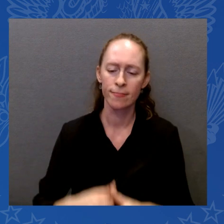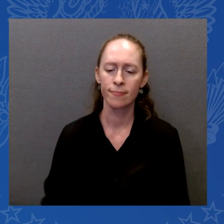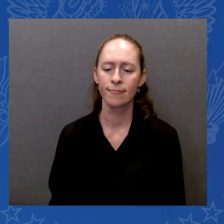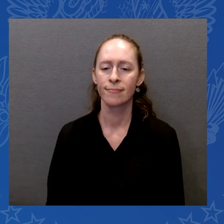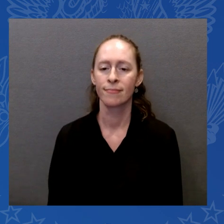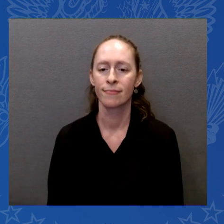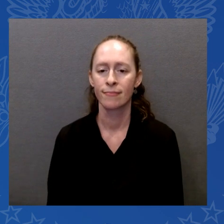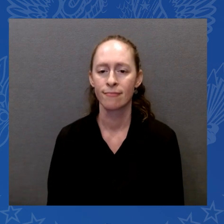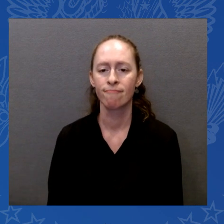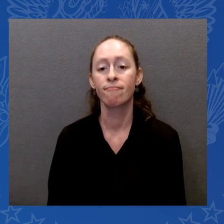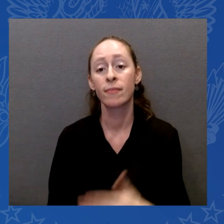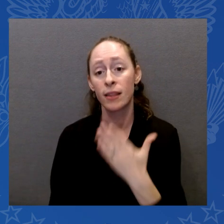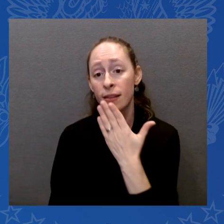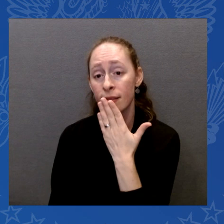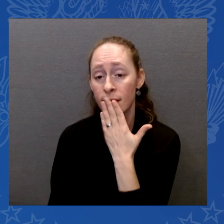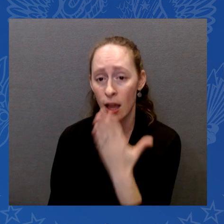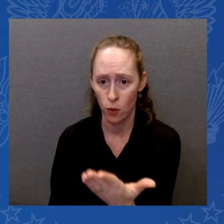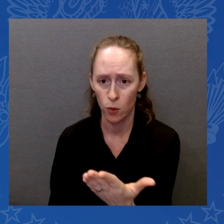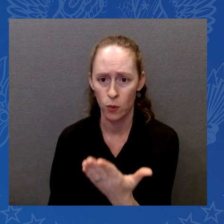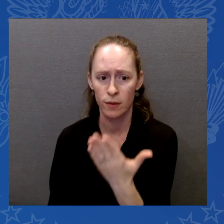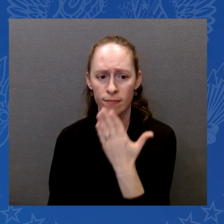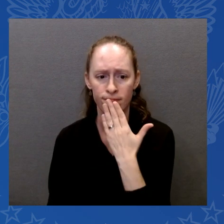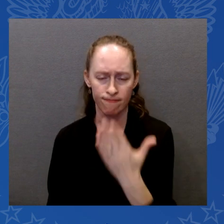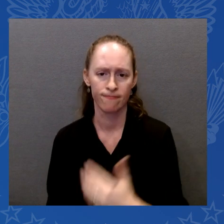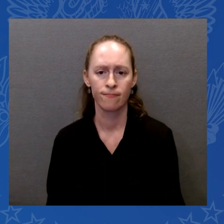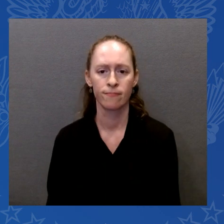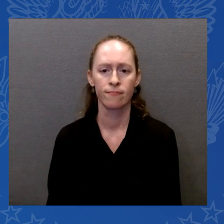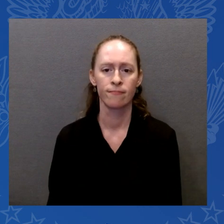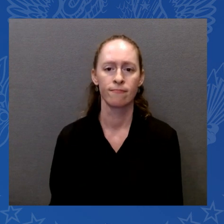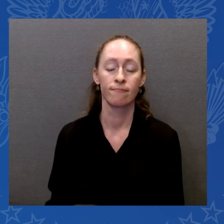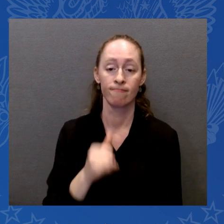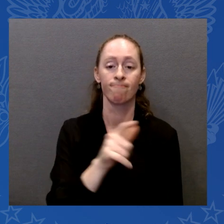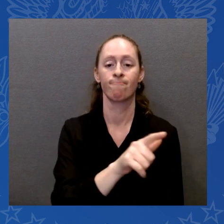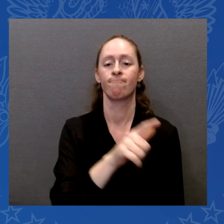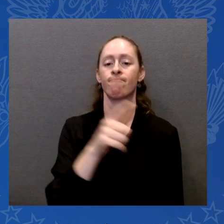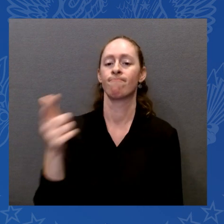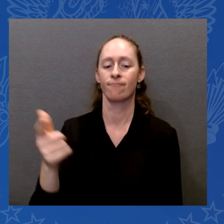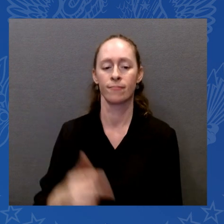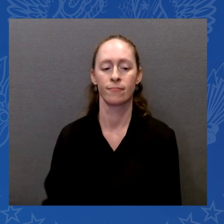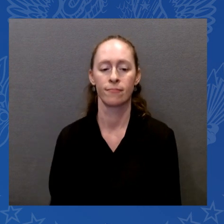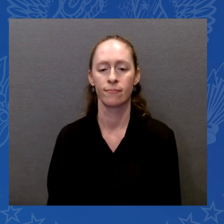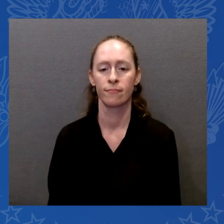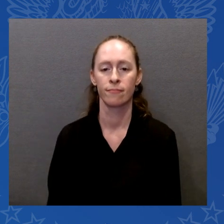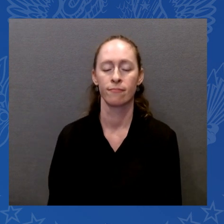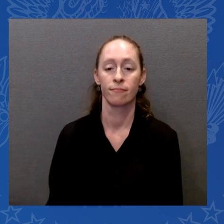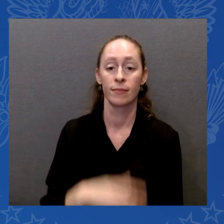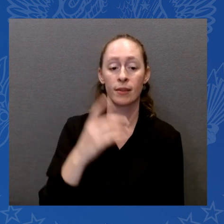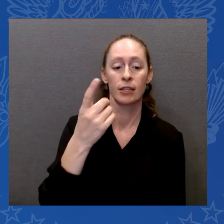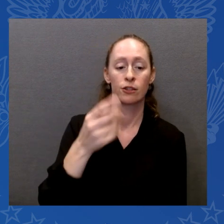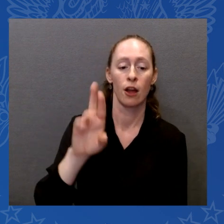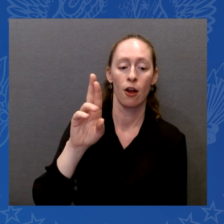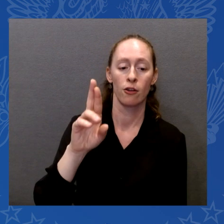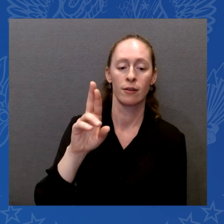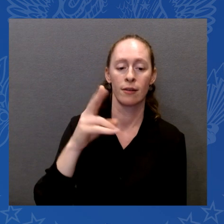And last, I'd like to turn to Dr. Saudia Haider. Dr. Haider: Good afternoon, President Biden,